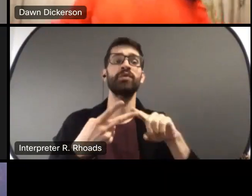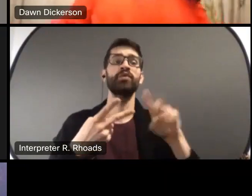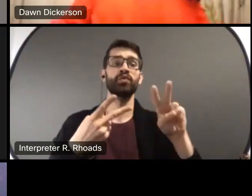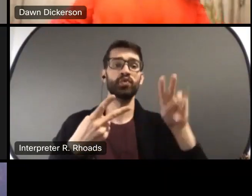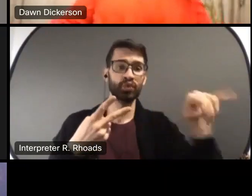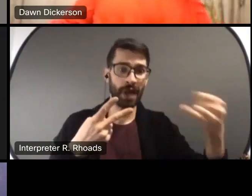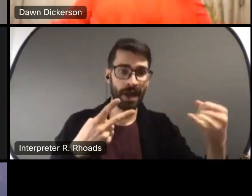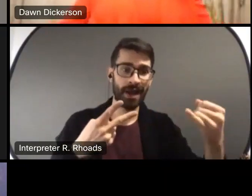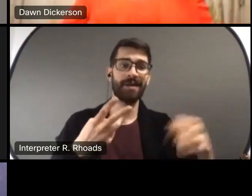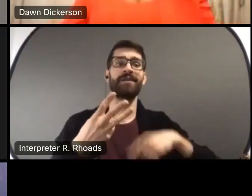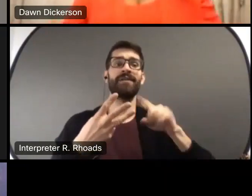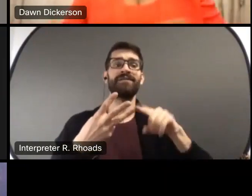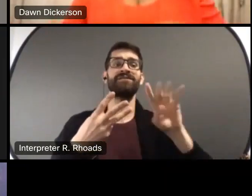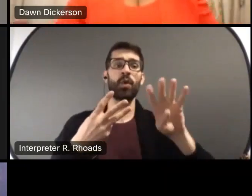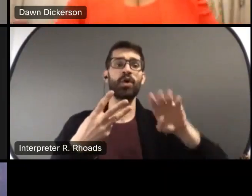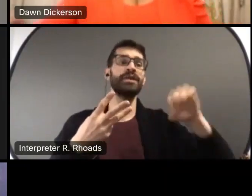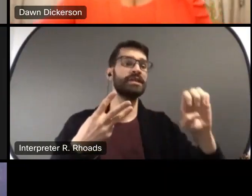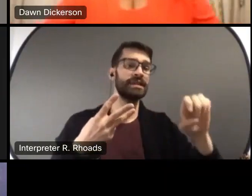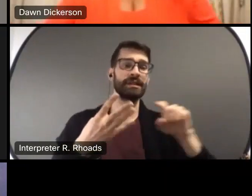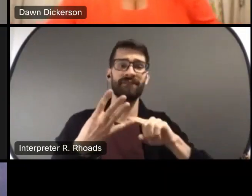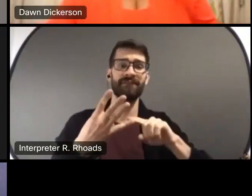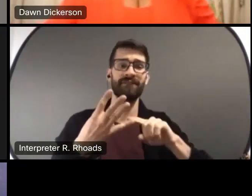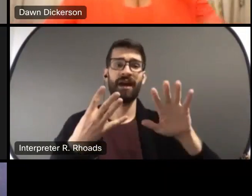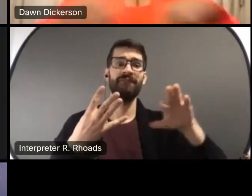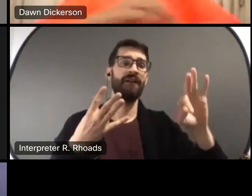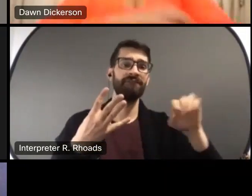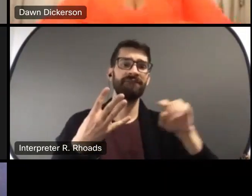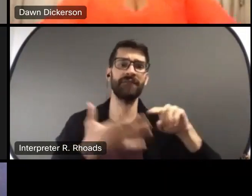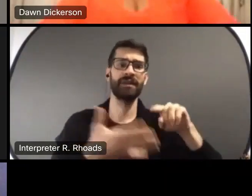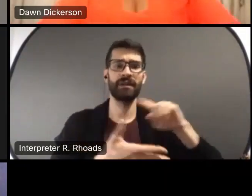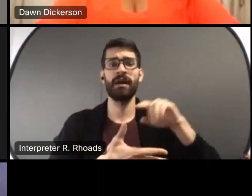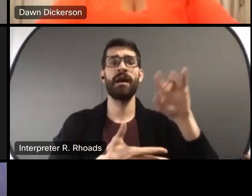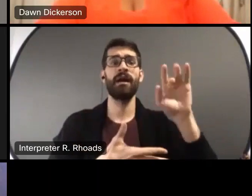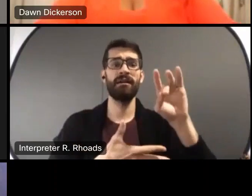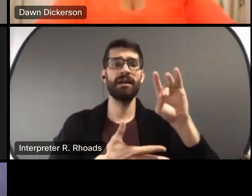5F, and 8F, so a lot is happening.